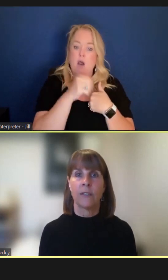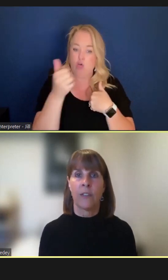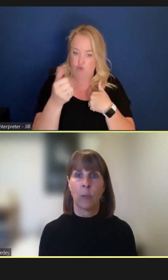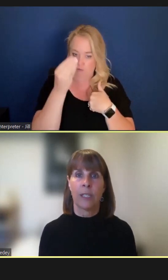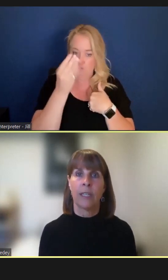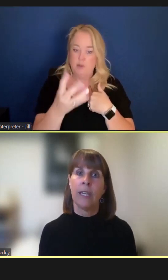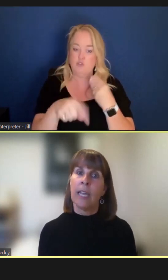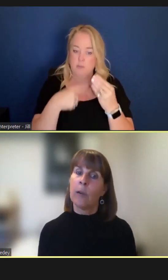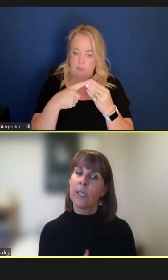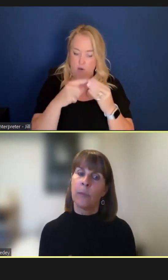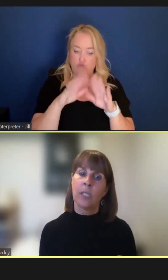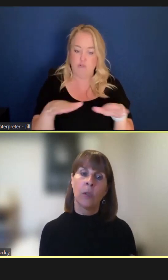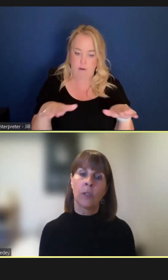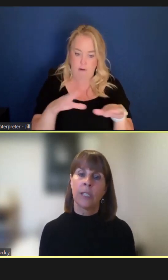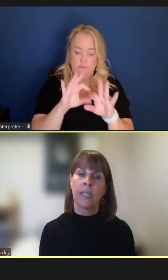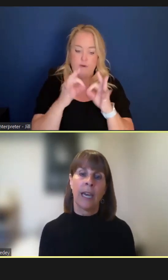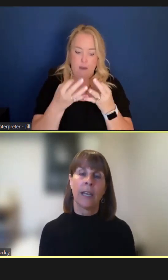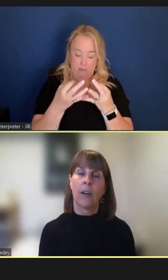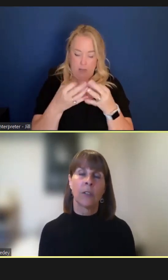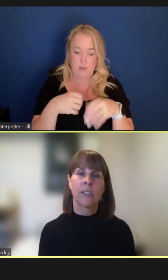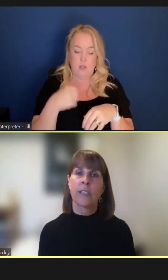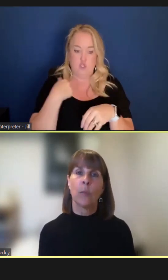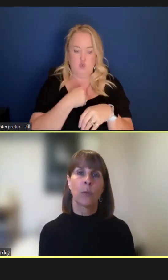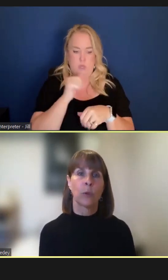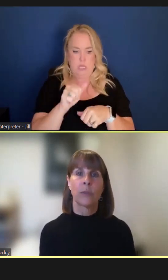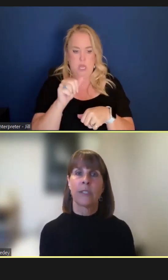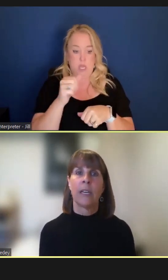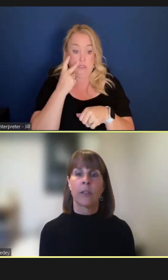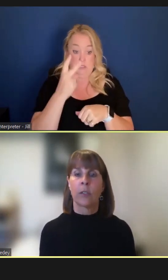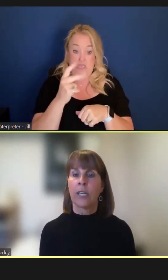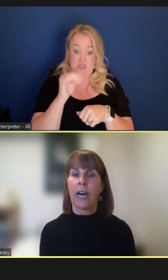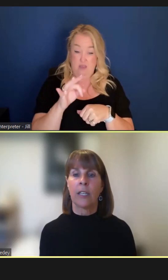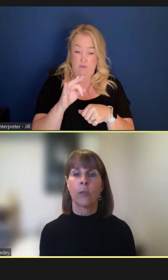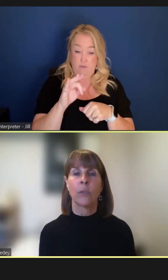family and we can be looking at are there subgroups that are at higher risk